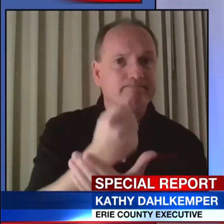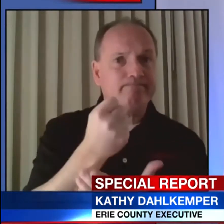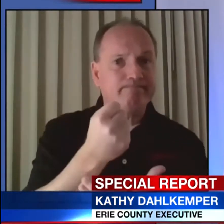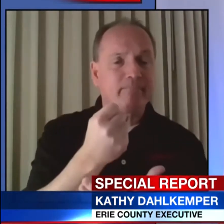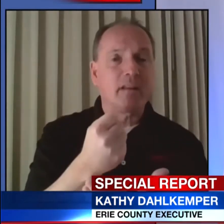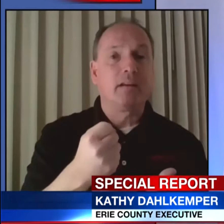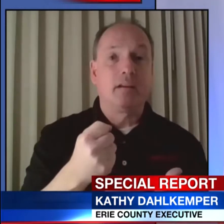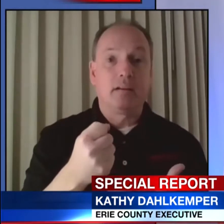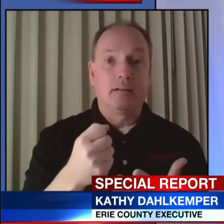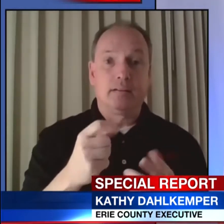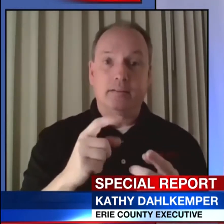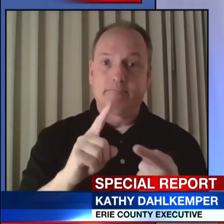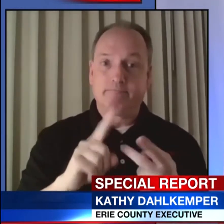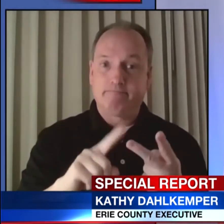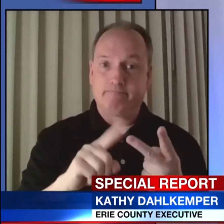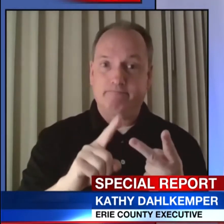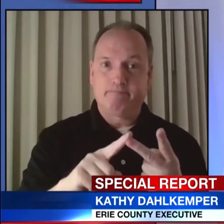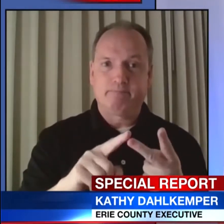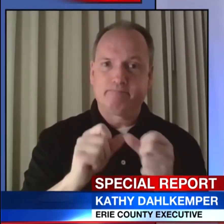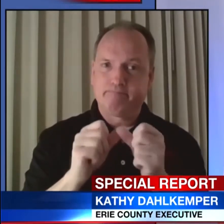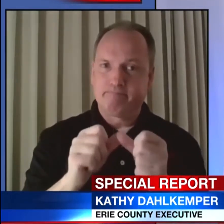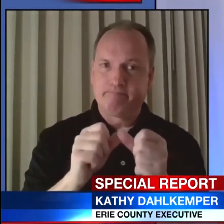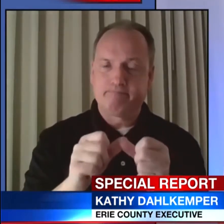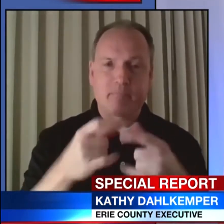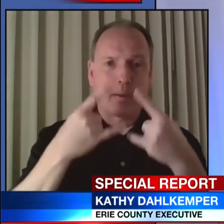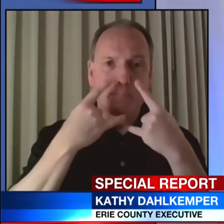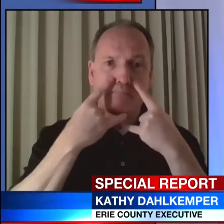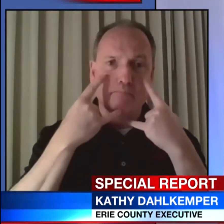YOUR TURN. TAKE THAT OPPORTUNITY.